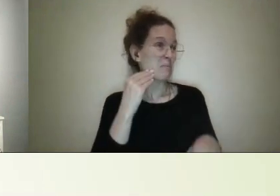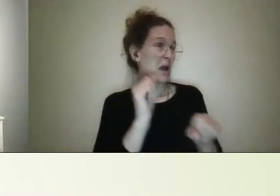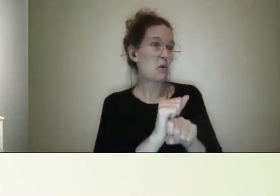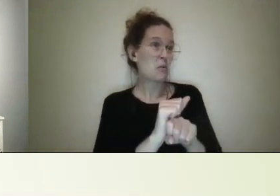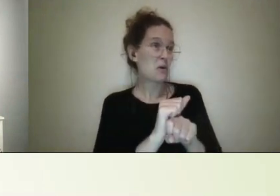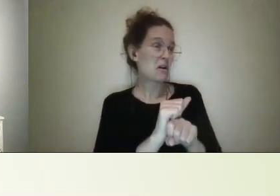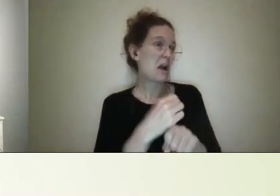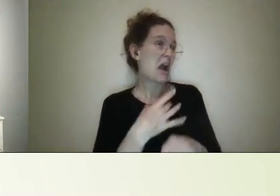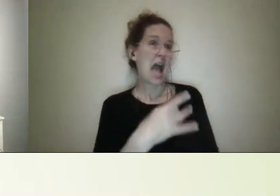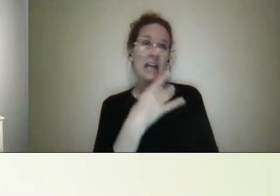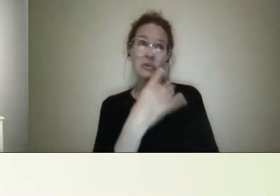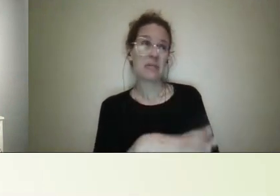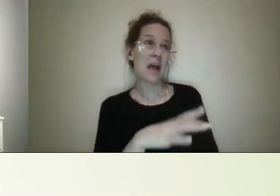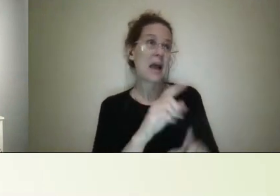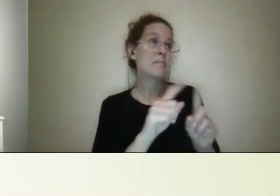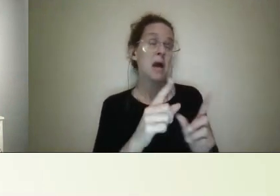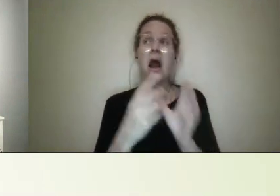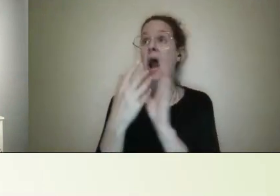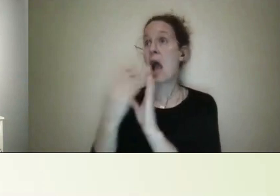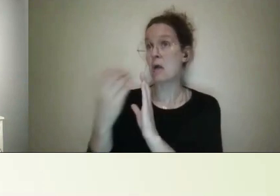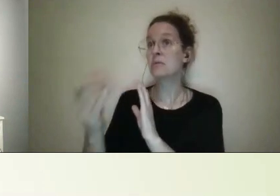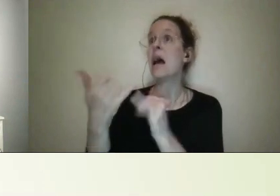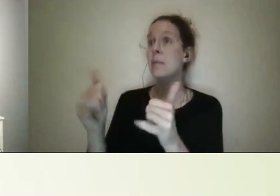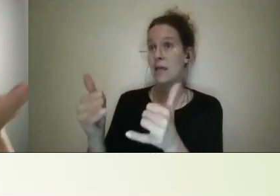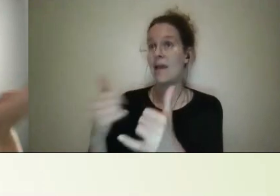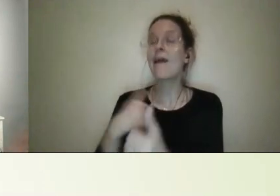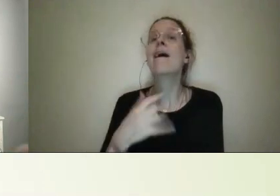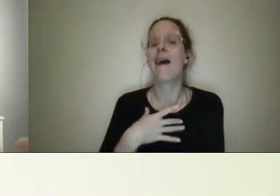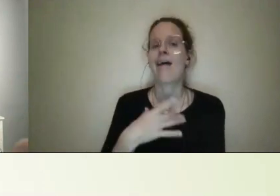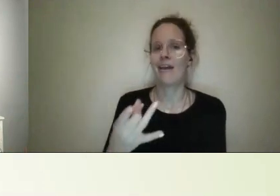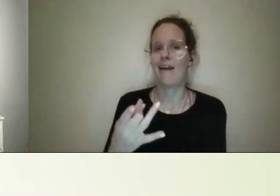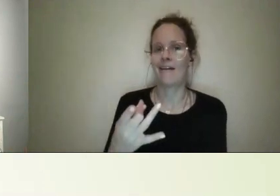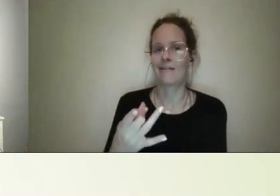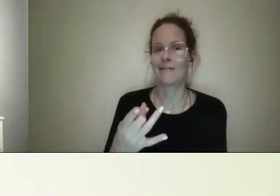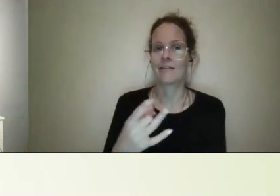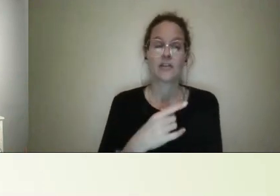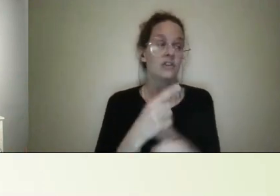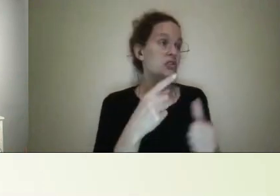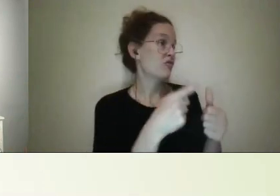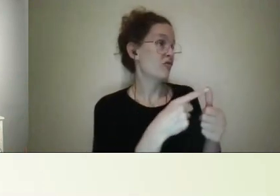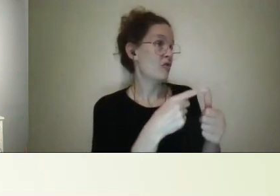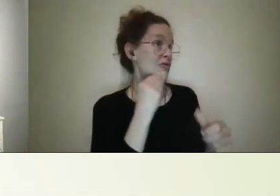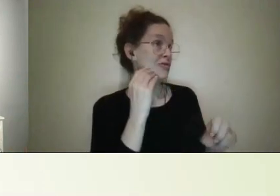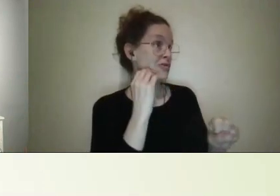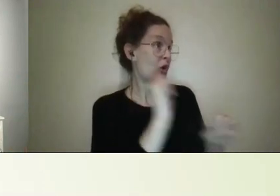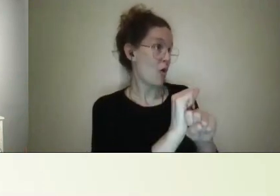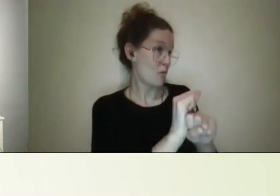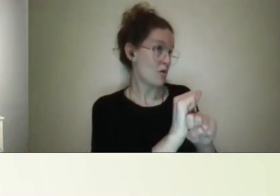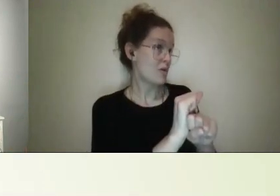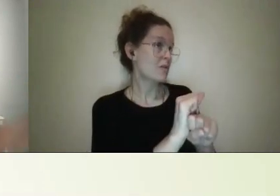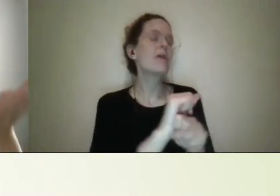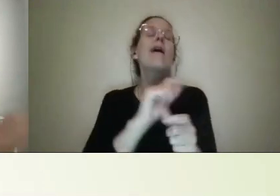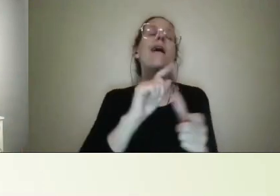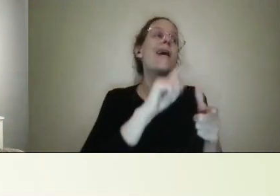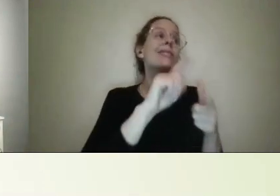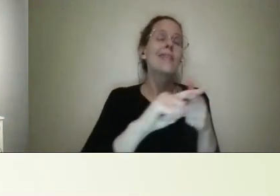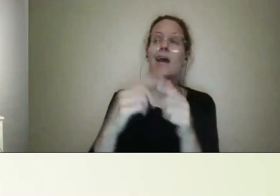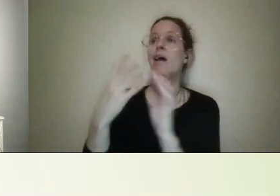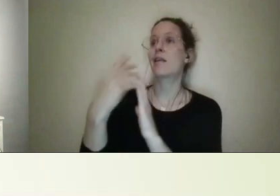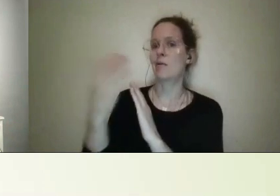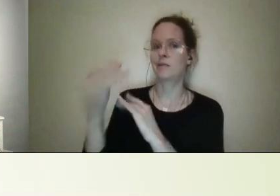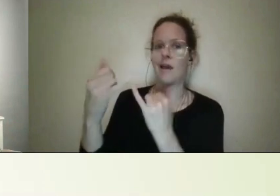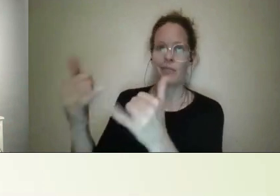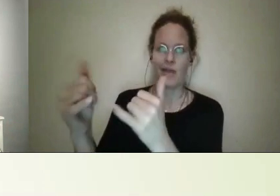to play. First do your homework, then you can go outside to play. Low probability and